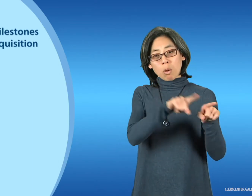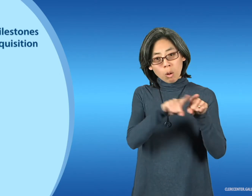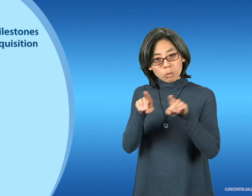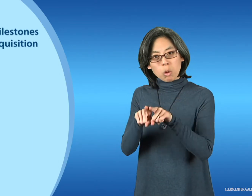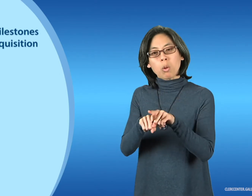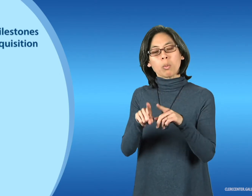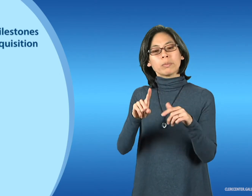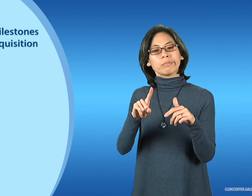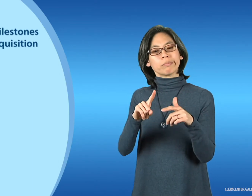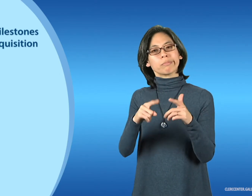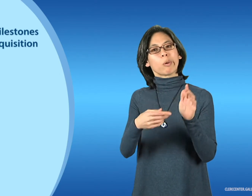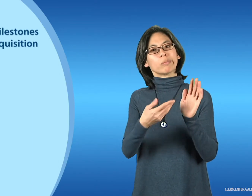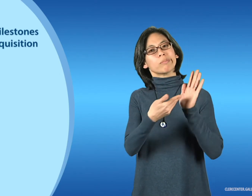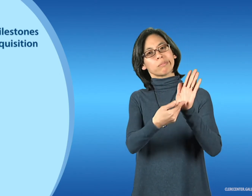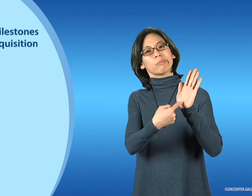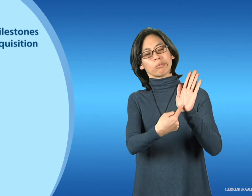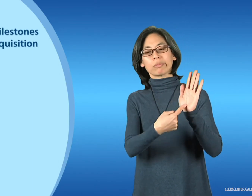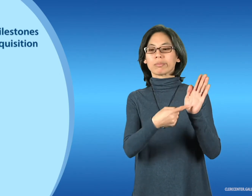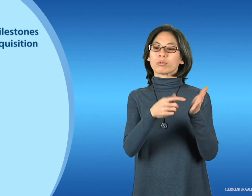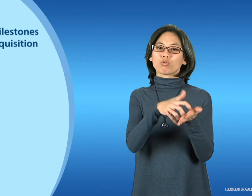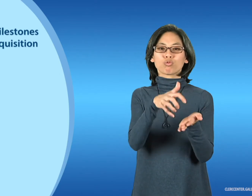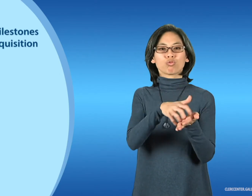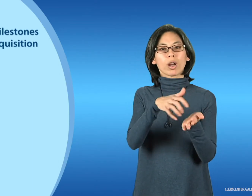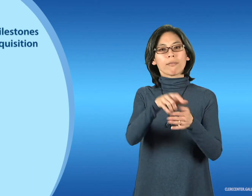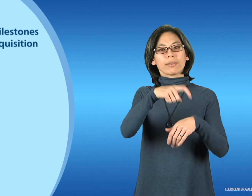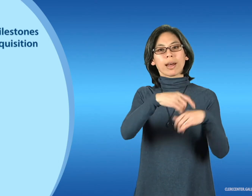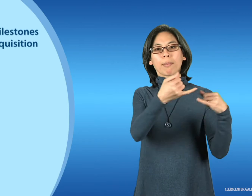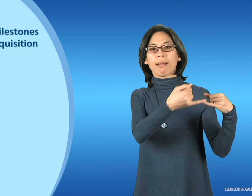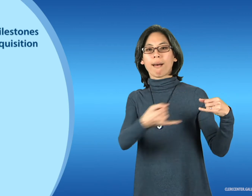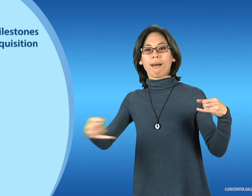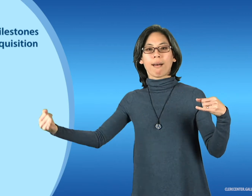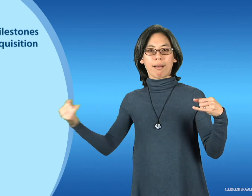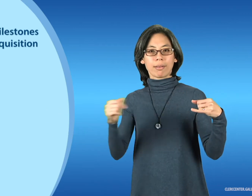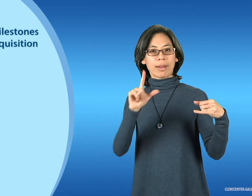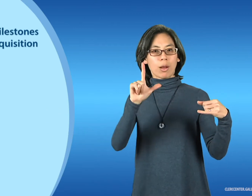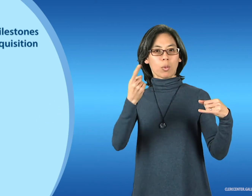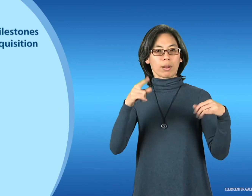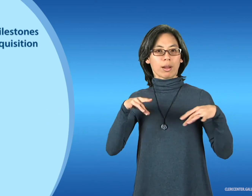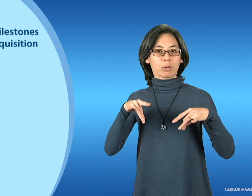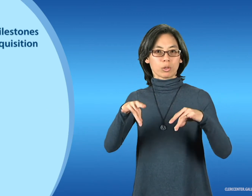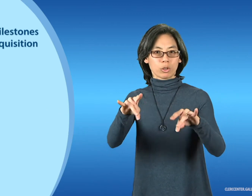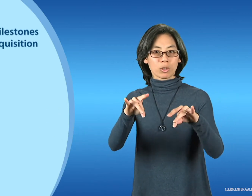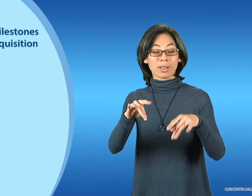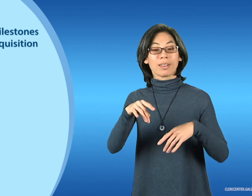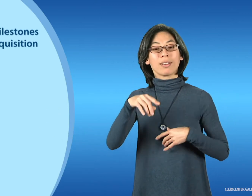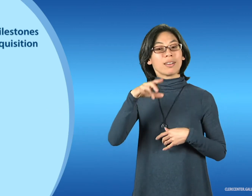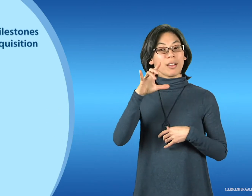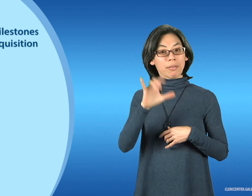I'll also talk very briefly about a rough timeline for language acquisition, L1.